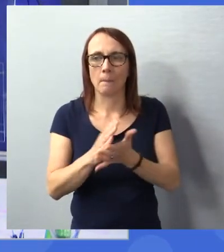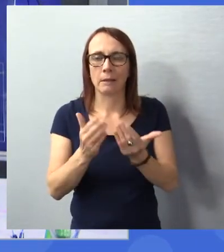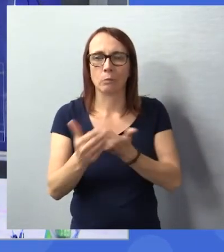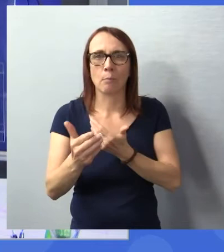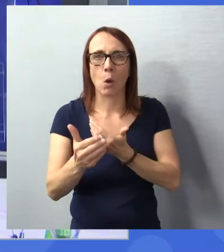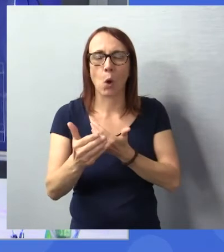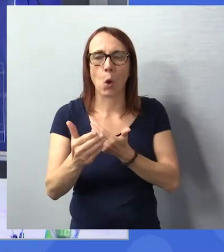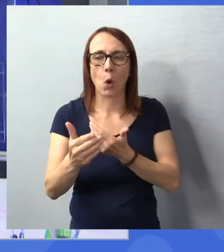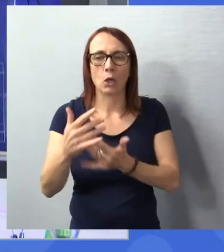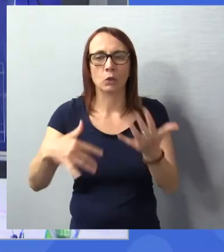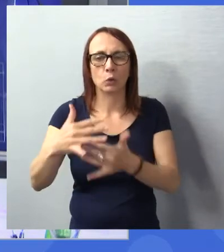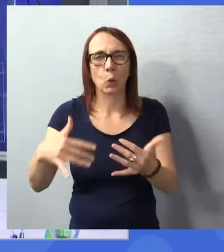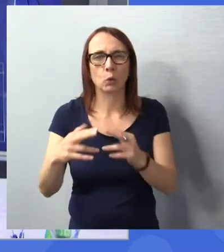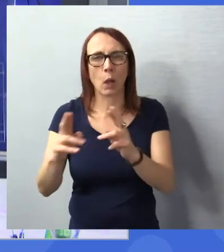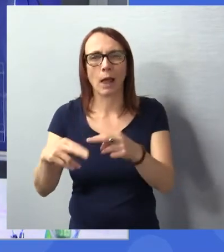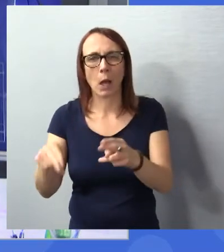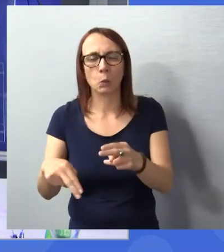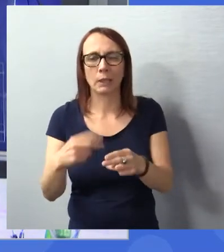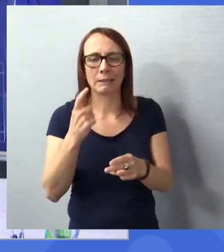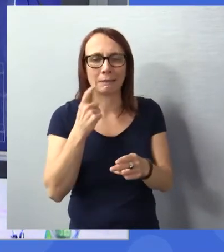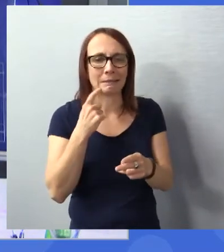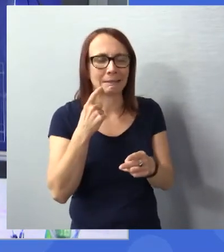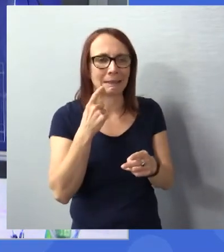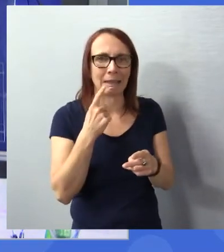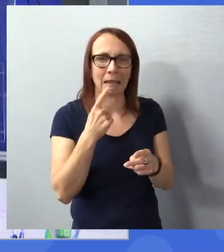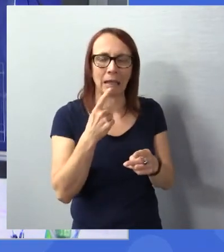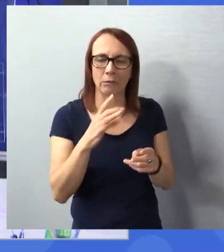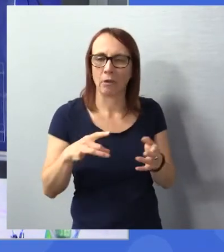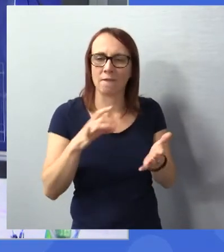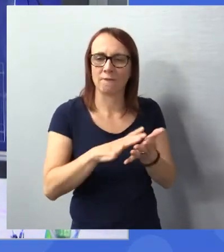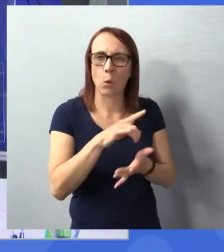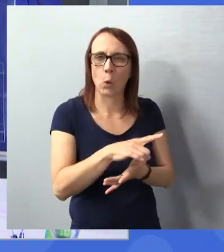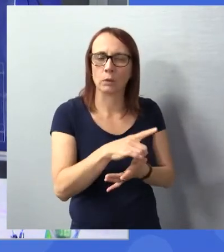housing there for the people as realize with private rain you know Colburn the